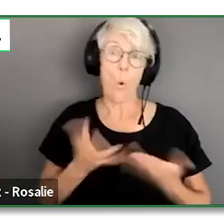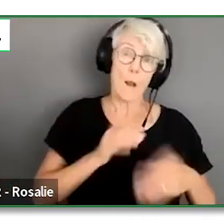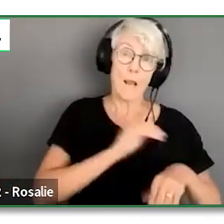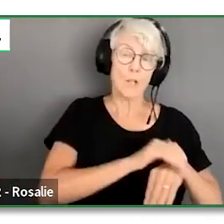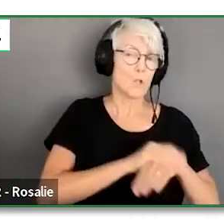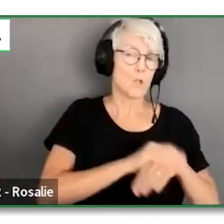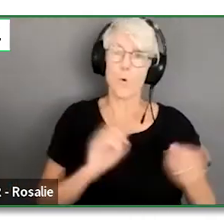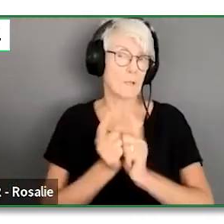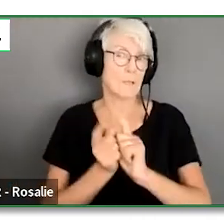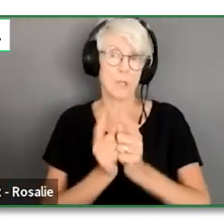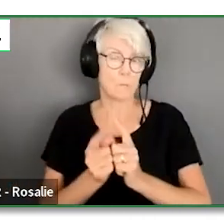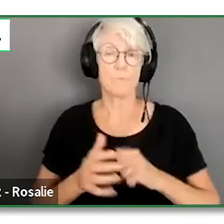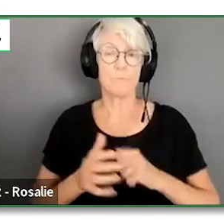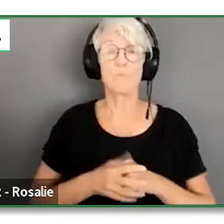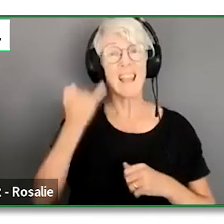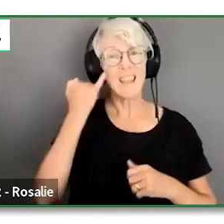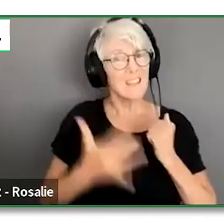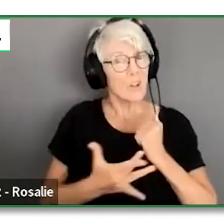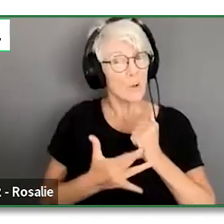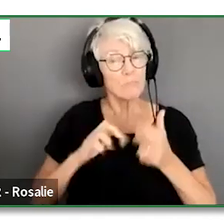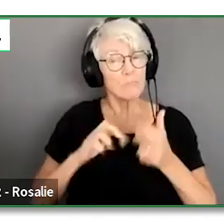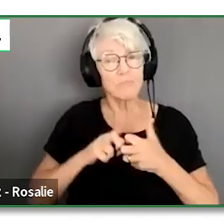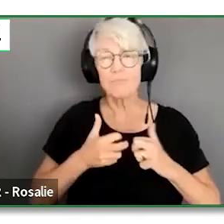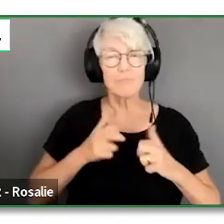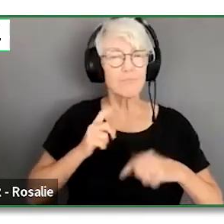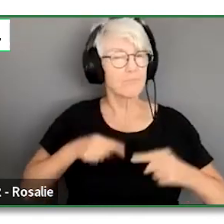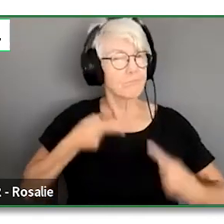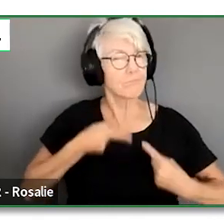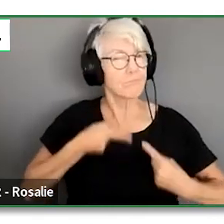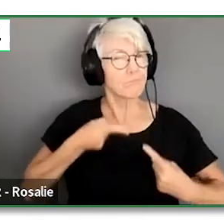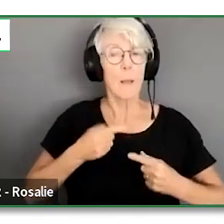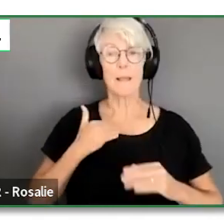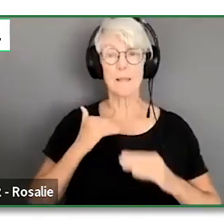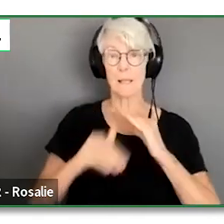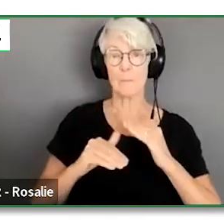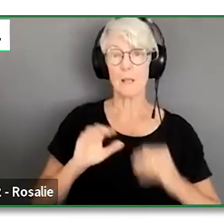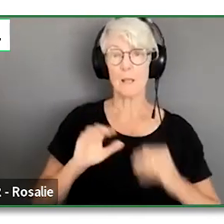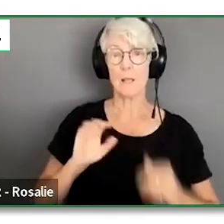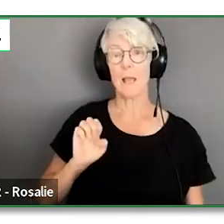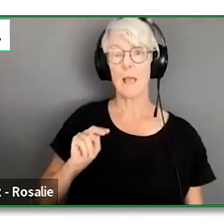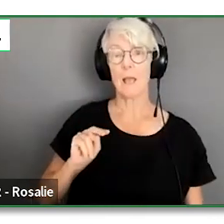difficulties accessing the conference please email us at engineeringhealth